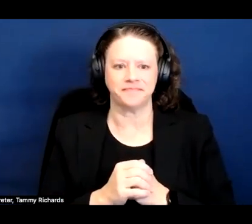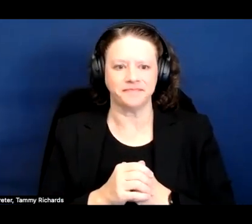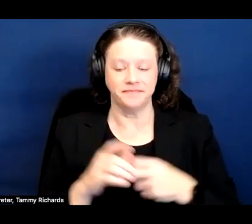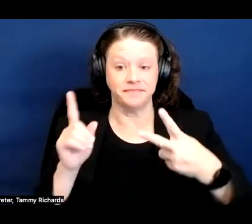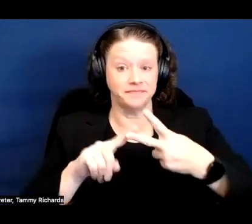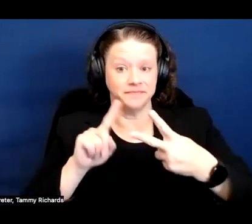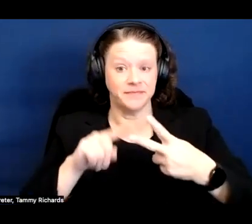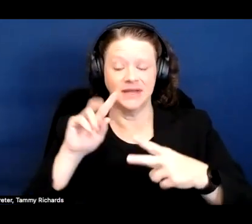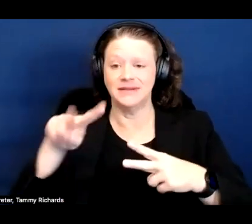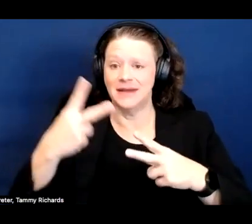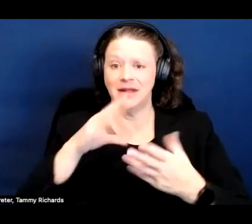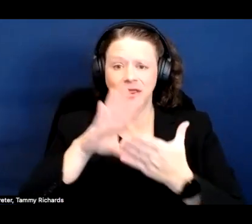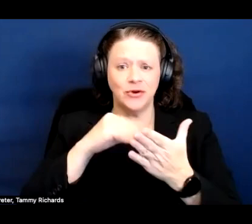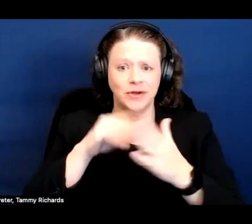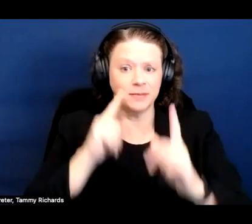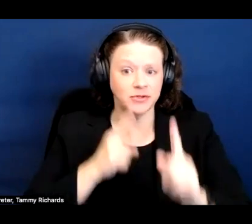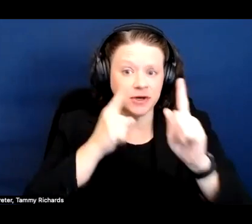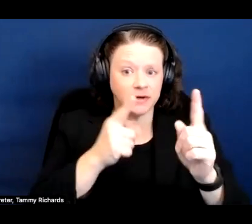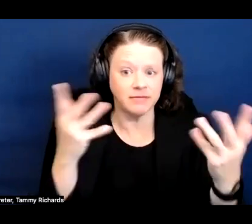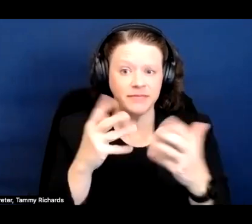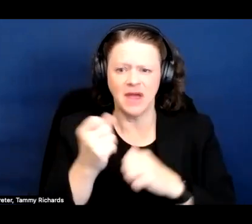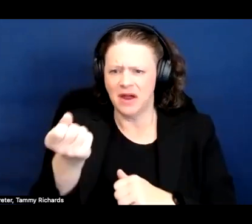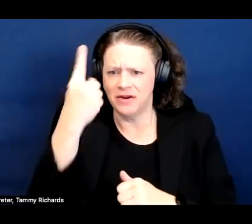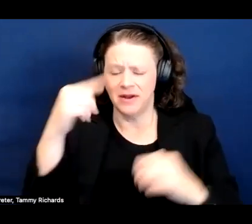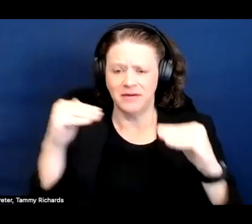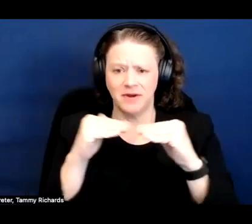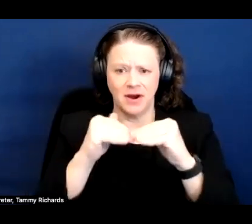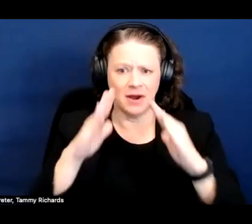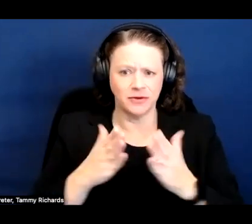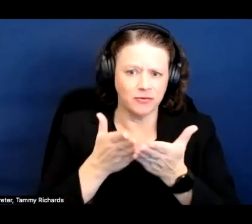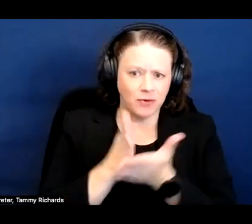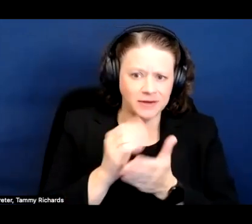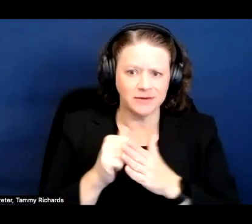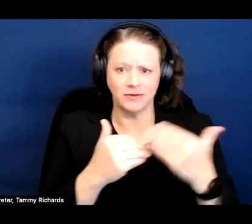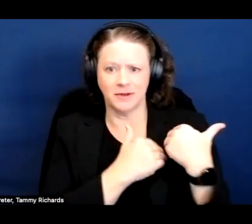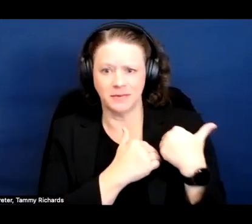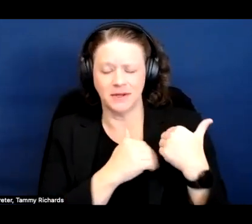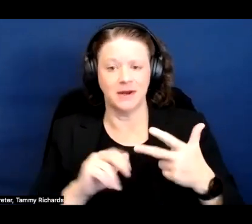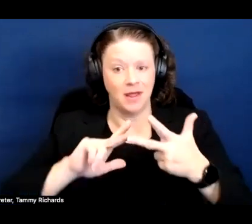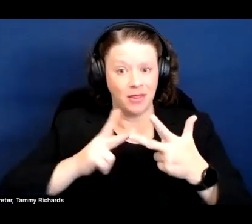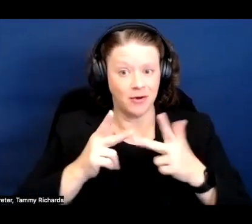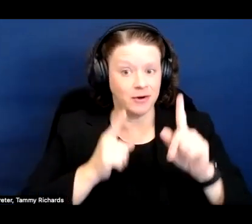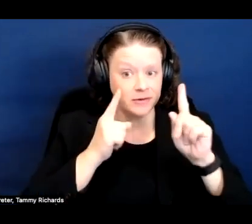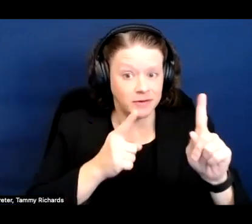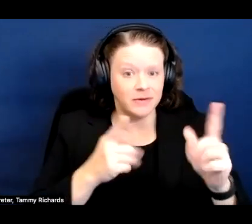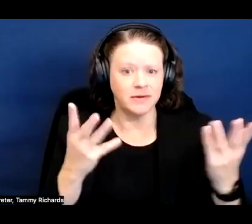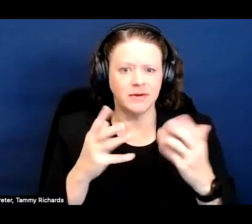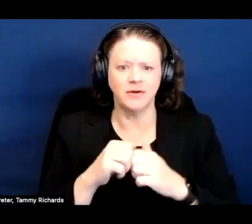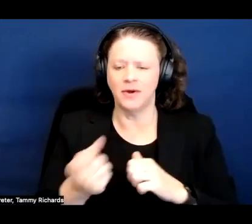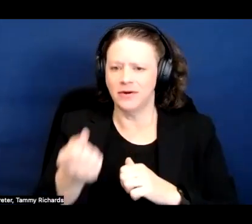provides assistance or performs tasks for the benefit of a person with a disability. And that's a service animal.